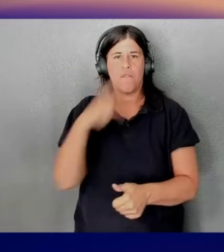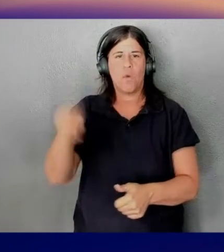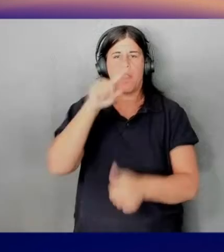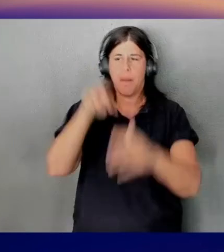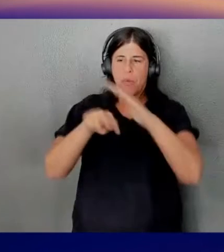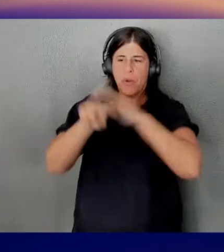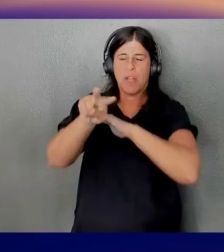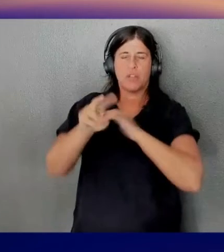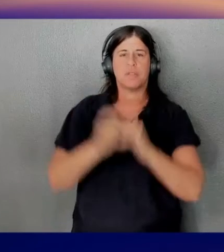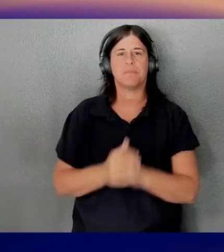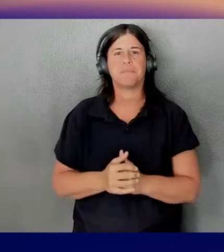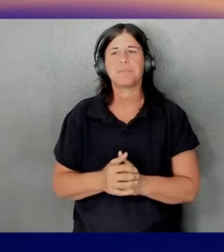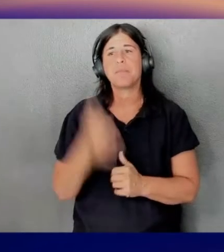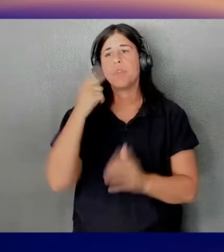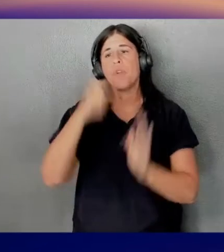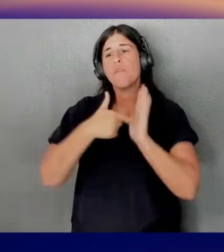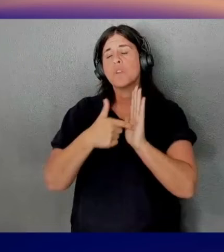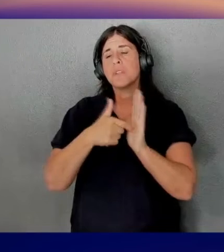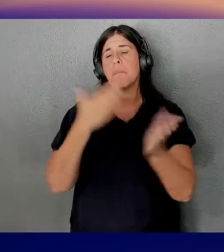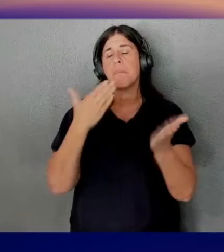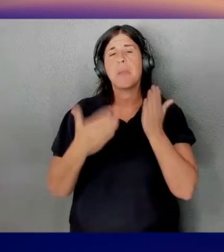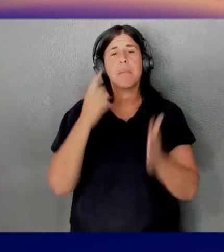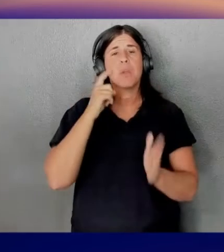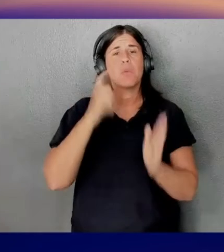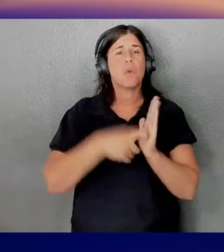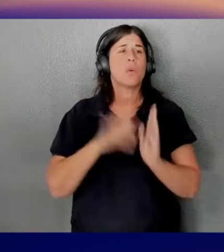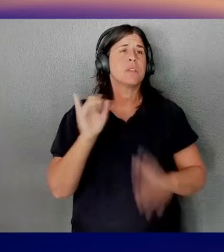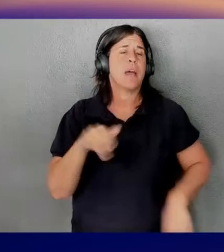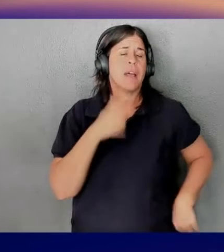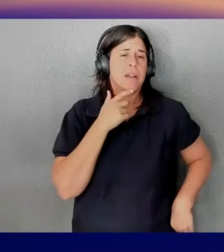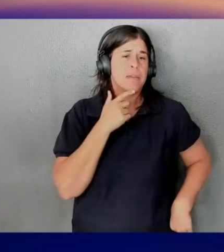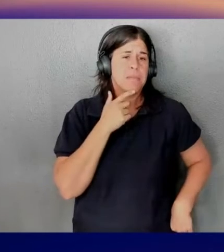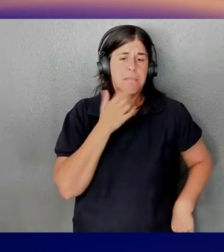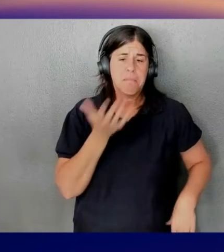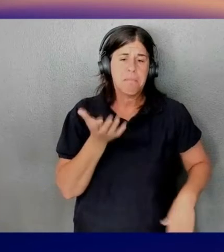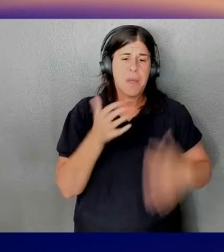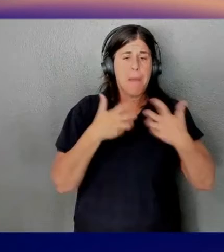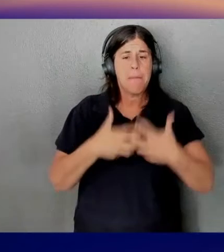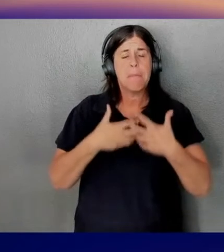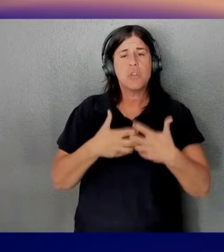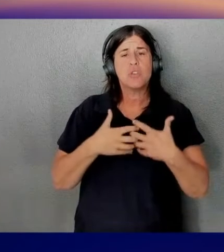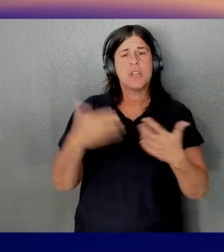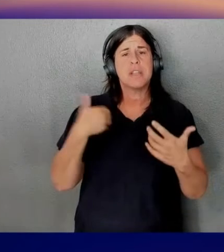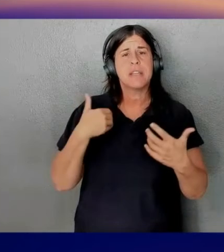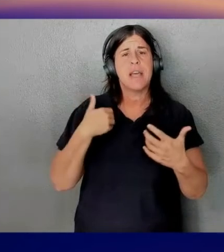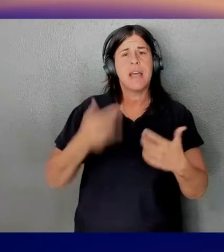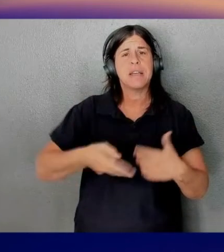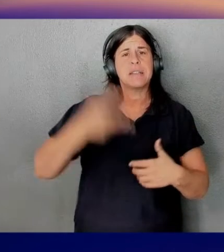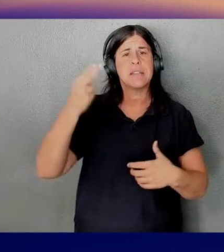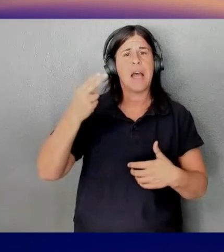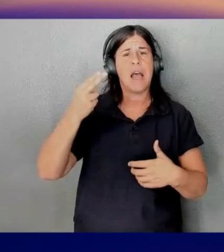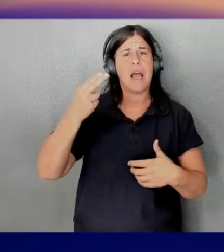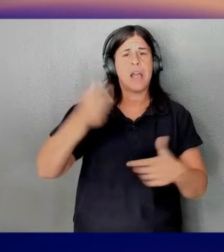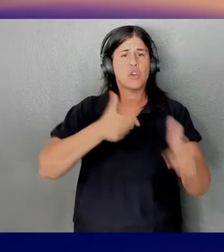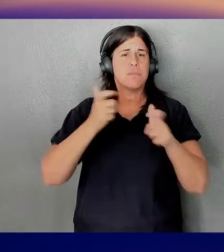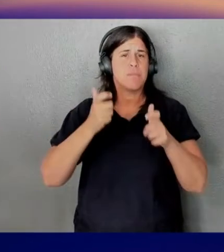For example, you may find out that when machines who have higher rotational speed tend to have more,